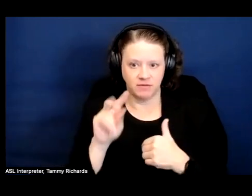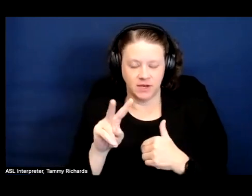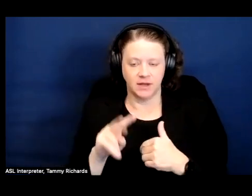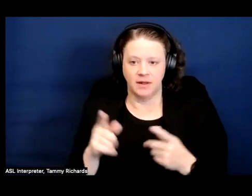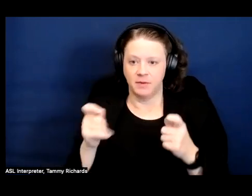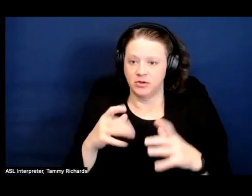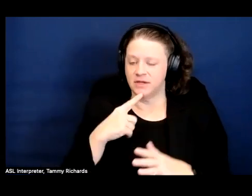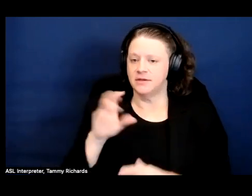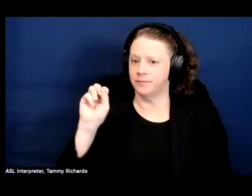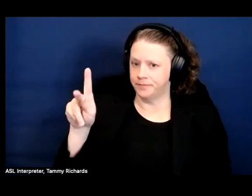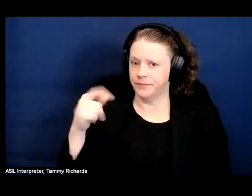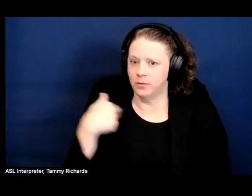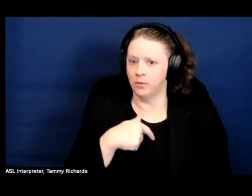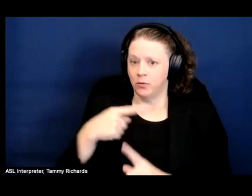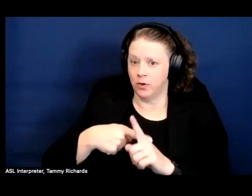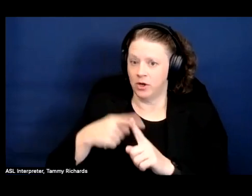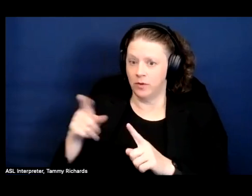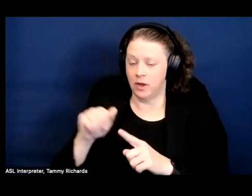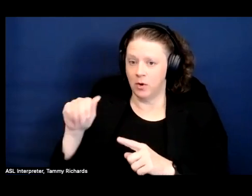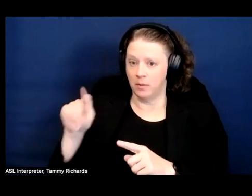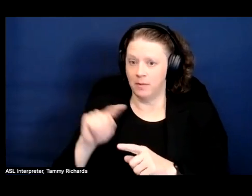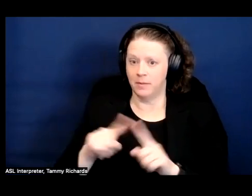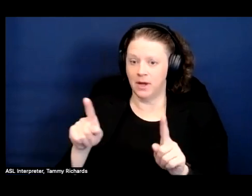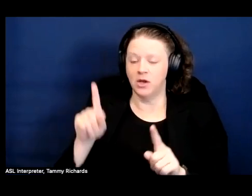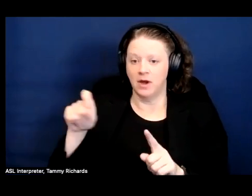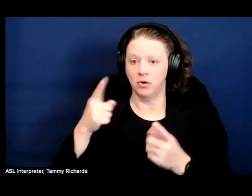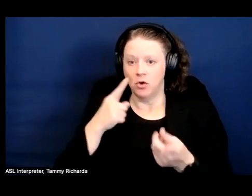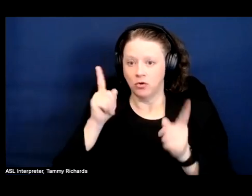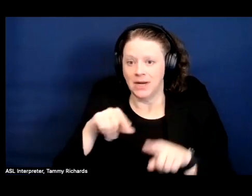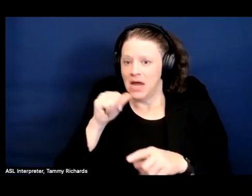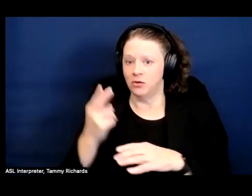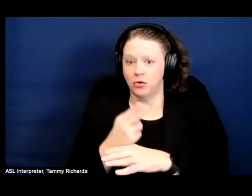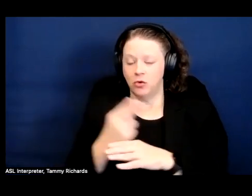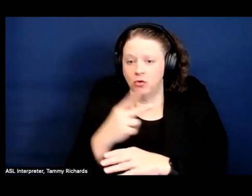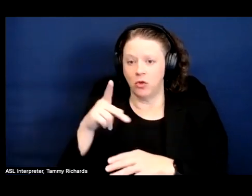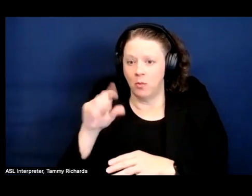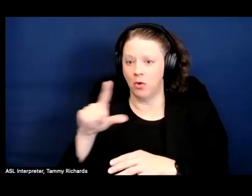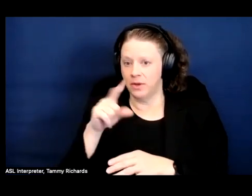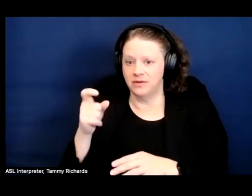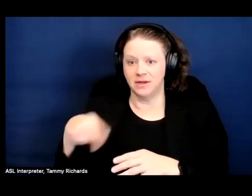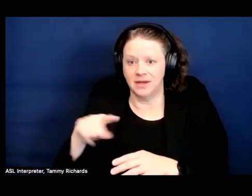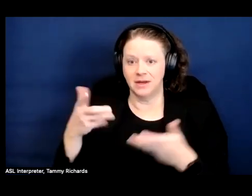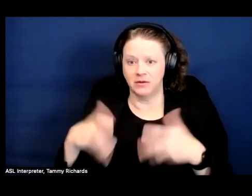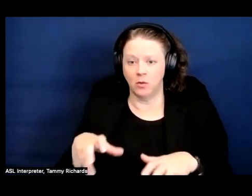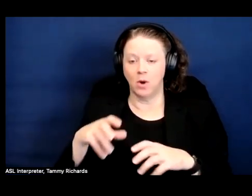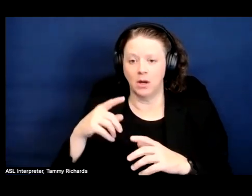the city ordinance lays it out pretty explicitly, but this is applicable for the state law as well.